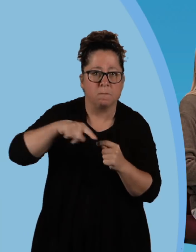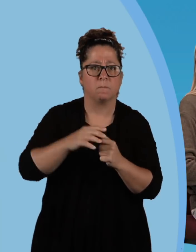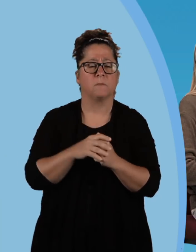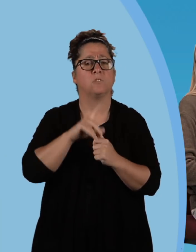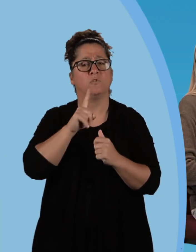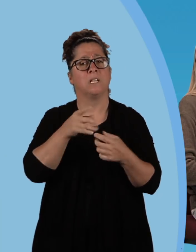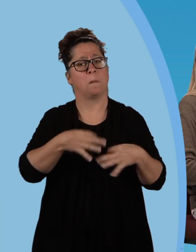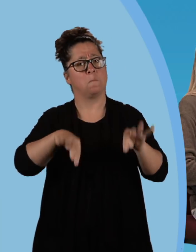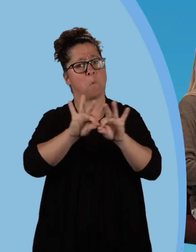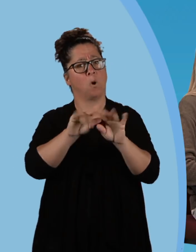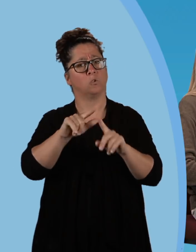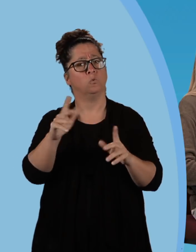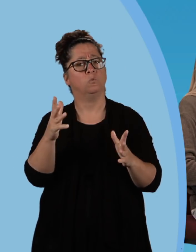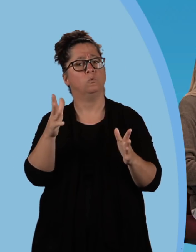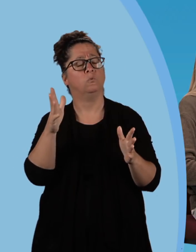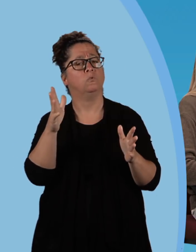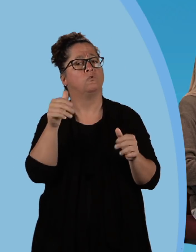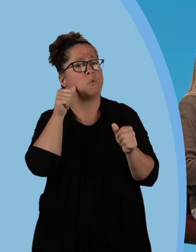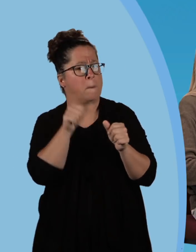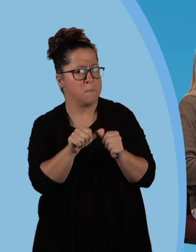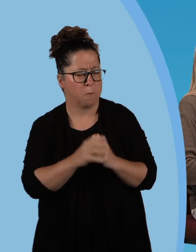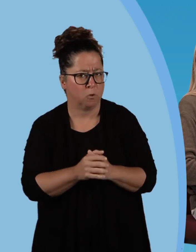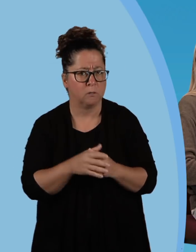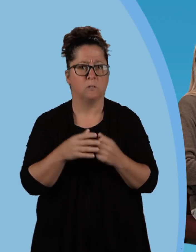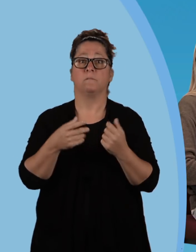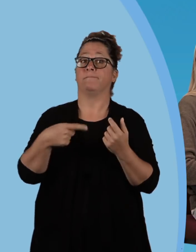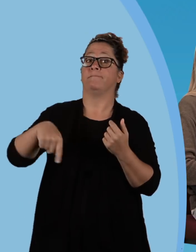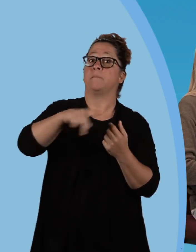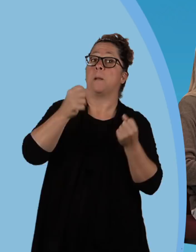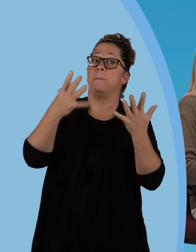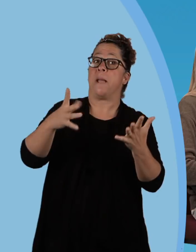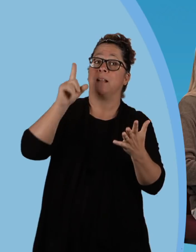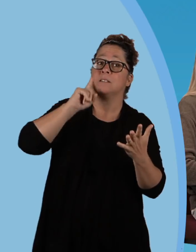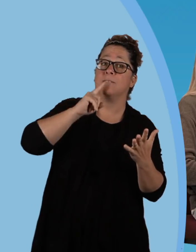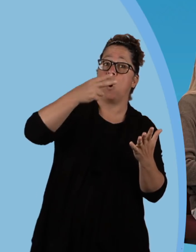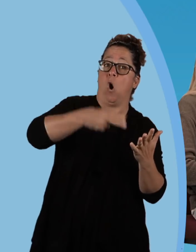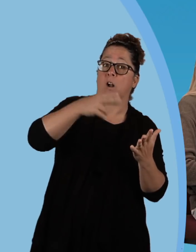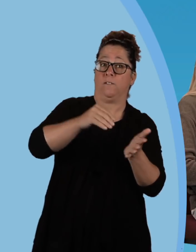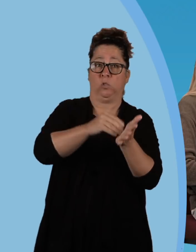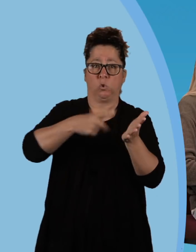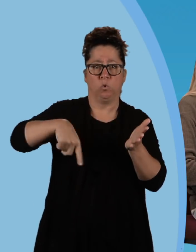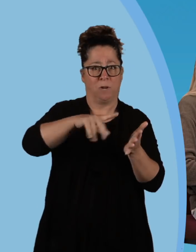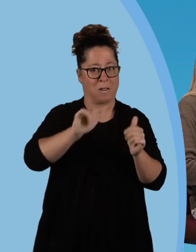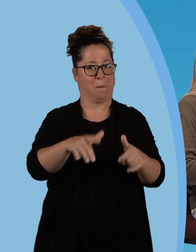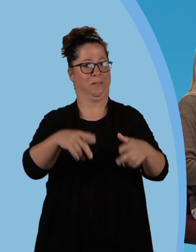and hard of hearing students can be successful in an interpreted education, not all can,